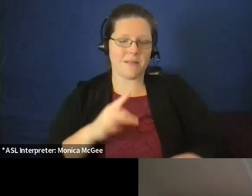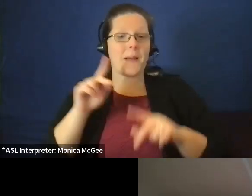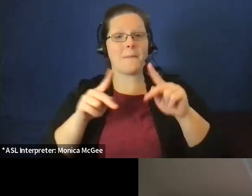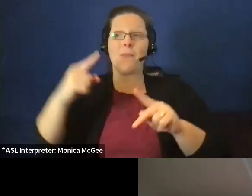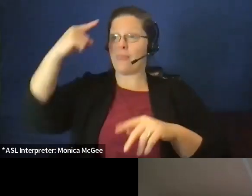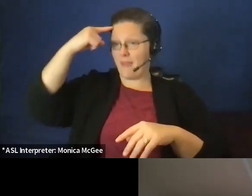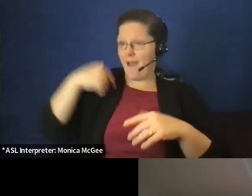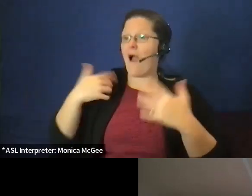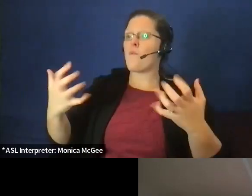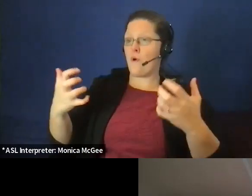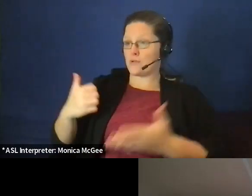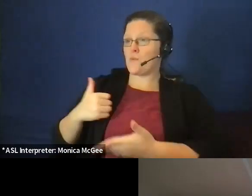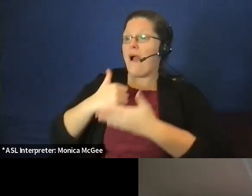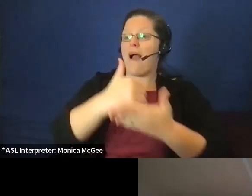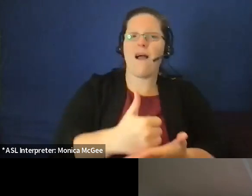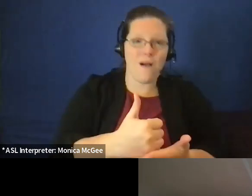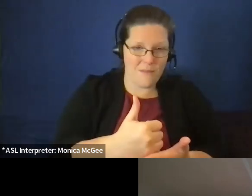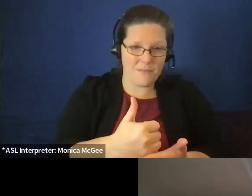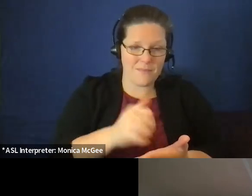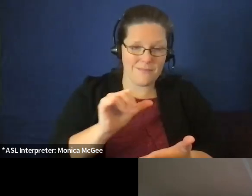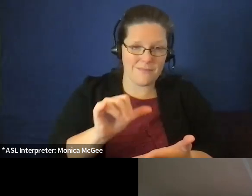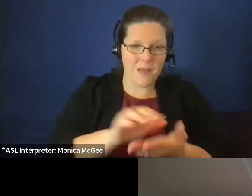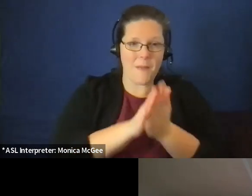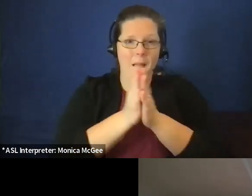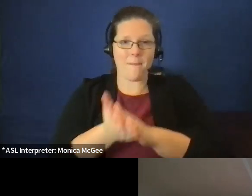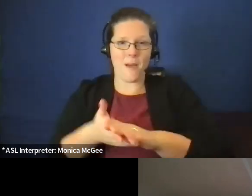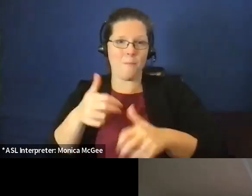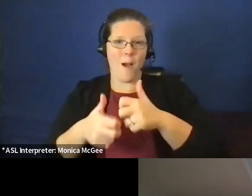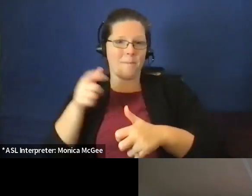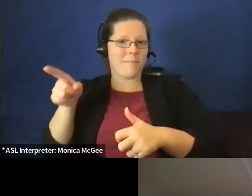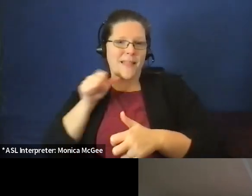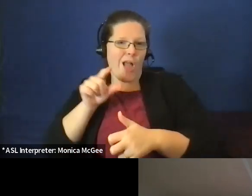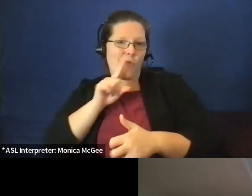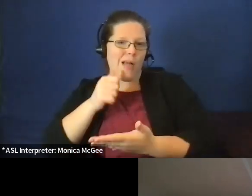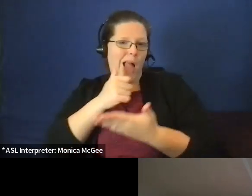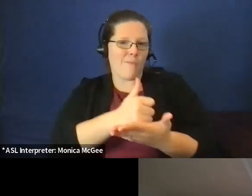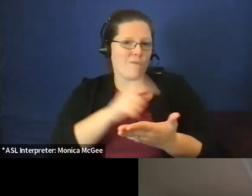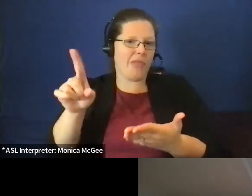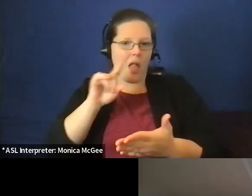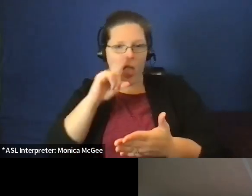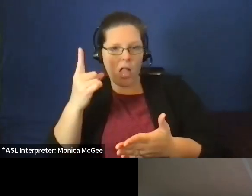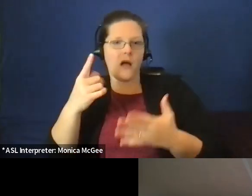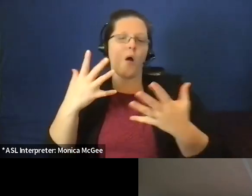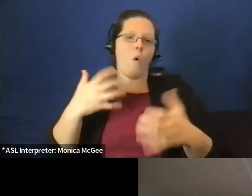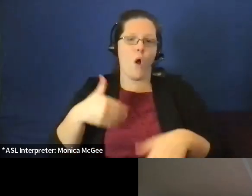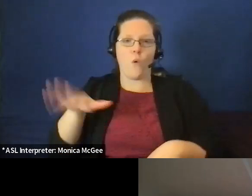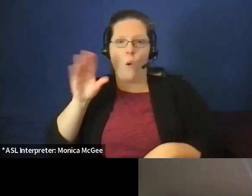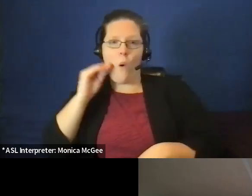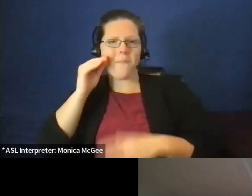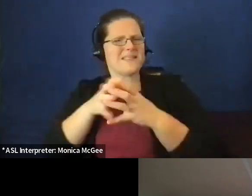volunteers done work out so well because they don't like what they see and people think they want to come in and help, and it ends up being a